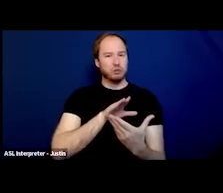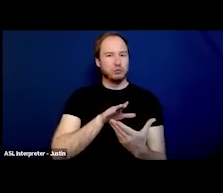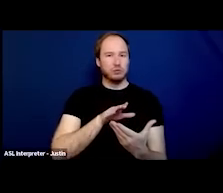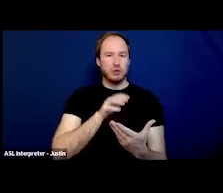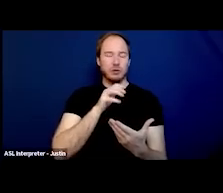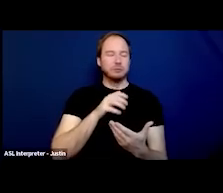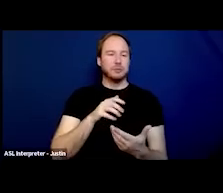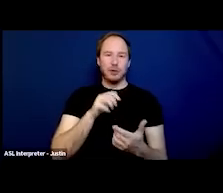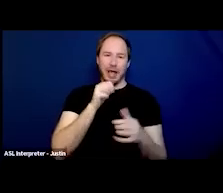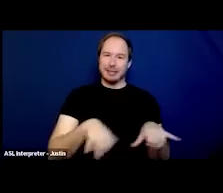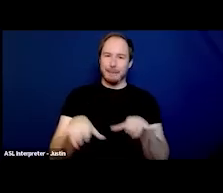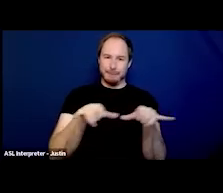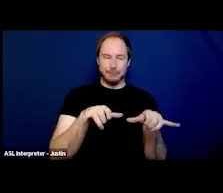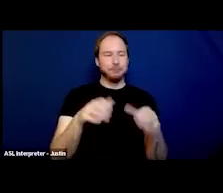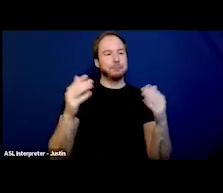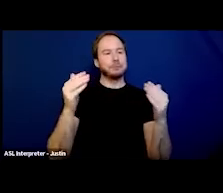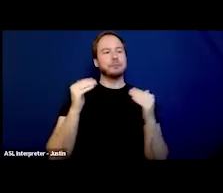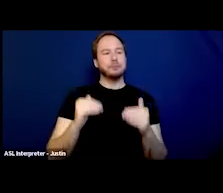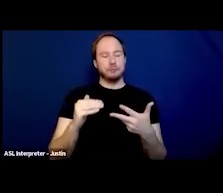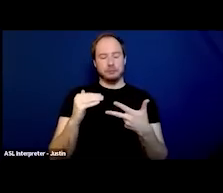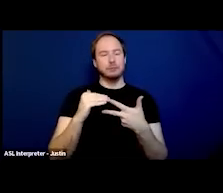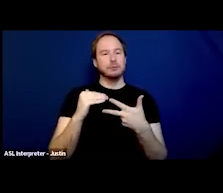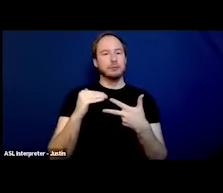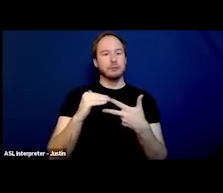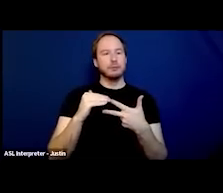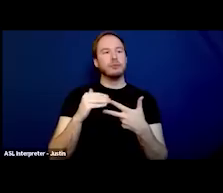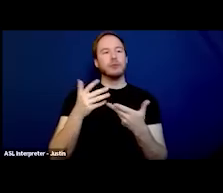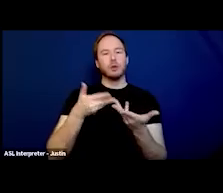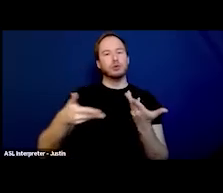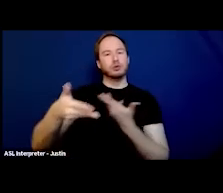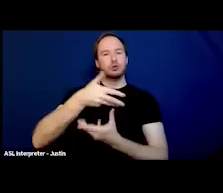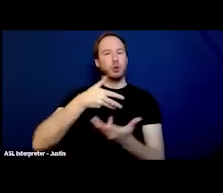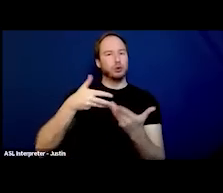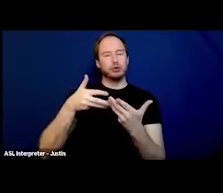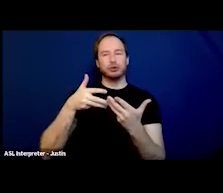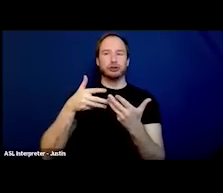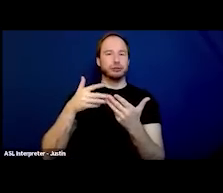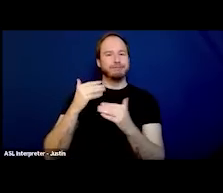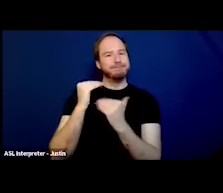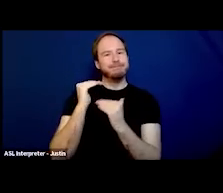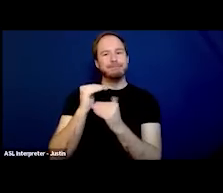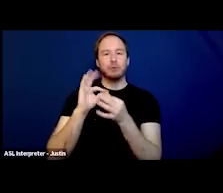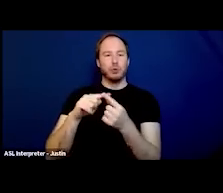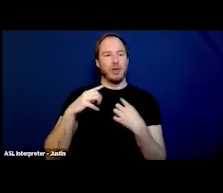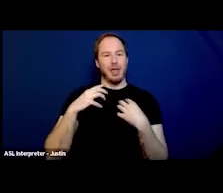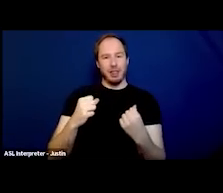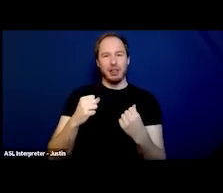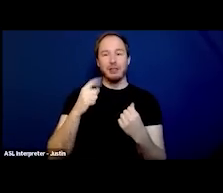So the next point on here is about social determinants of health. This is really a framework for understanding how environment and social factors